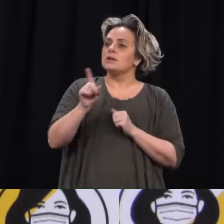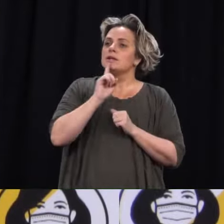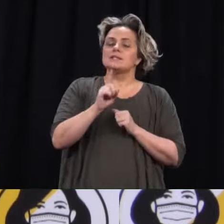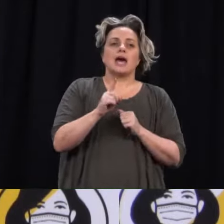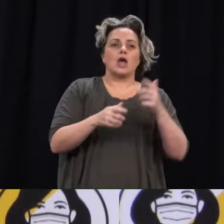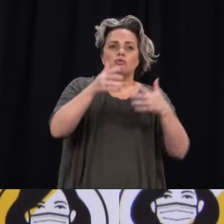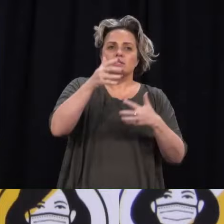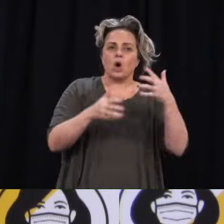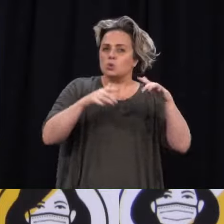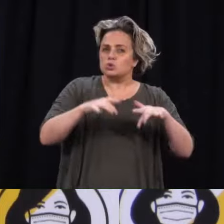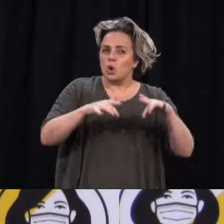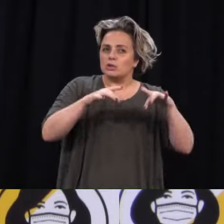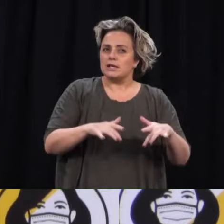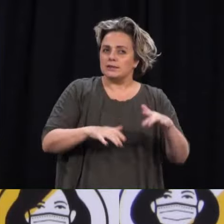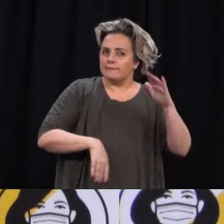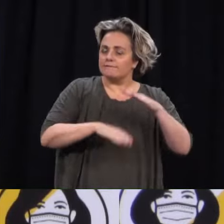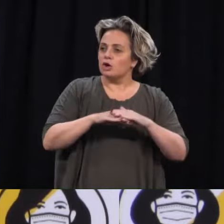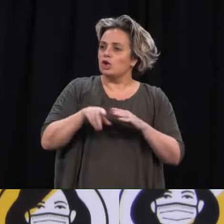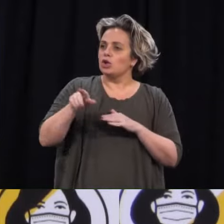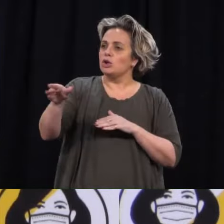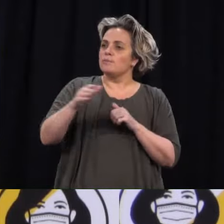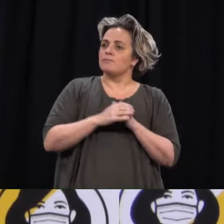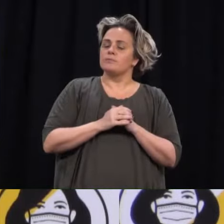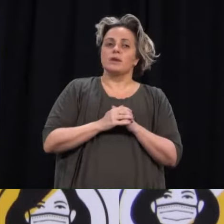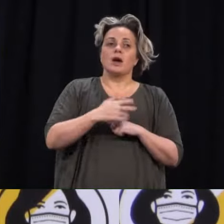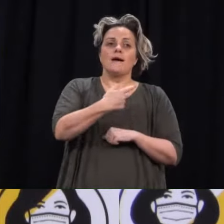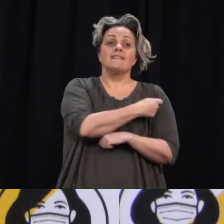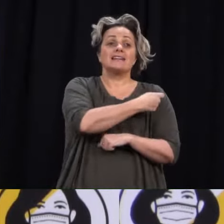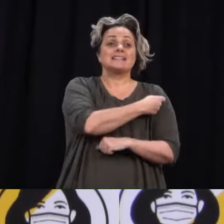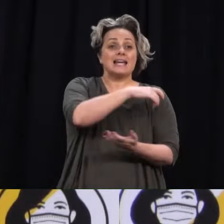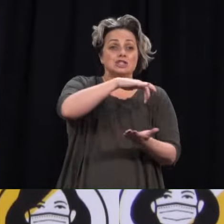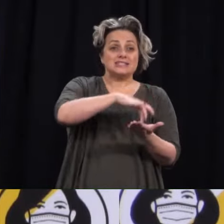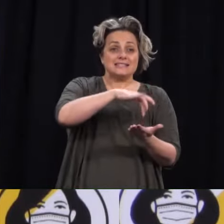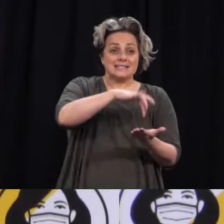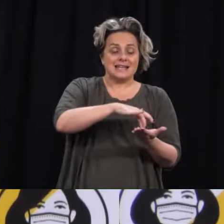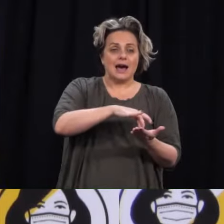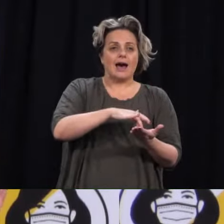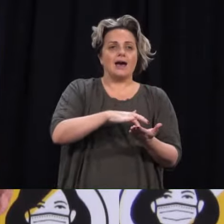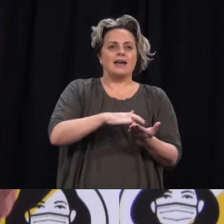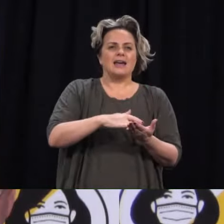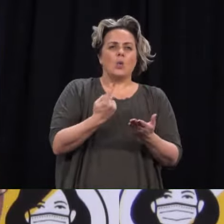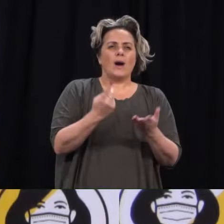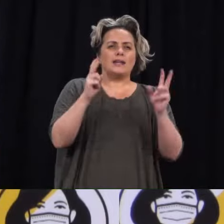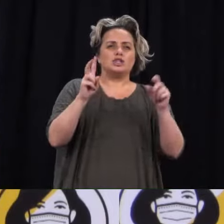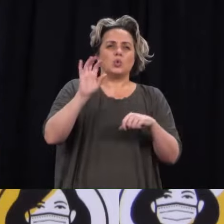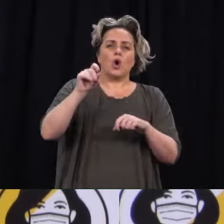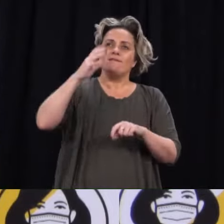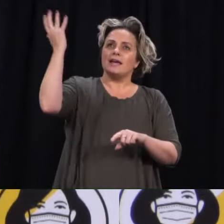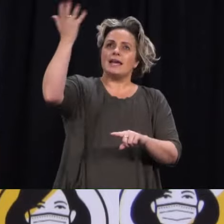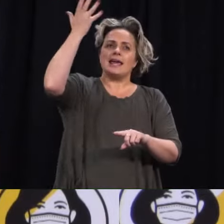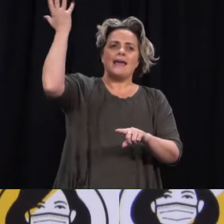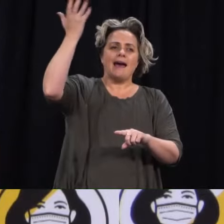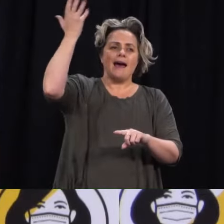morning but I don't have the follow-occupy whether that person was one of those. Joe, I don't believe we got